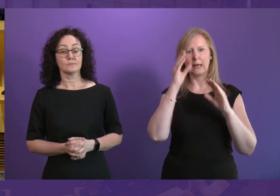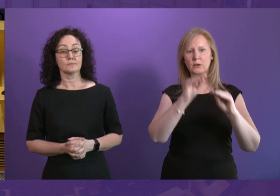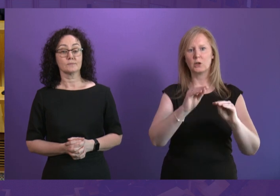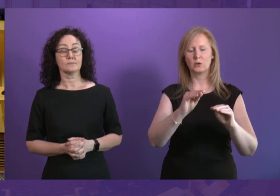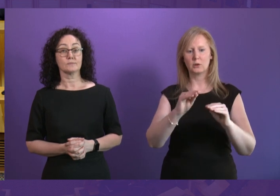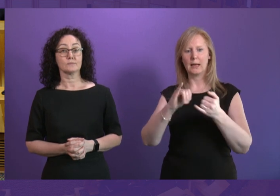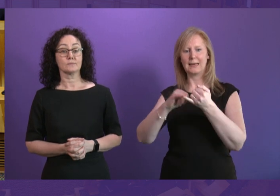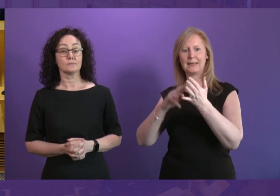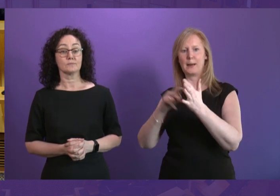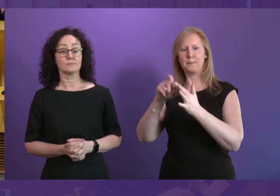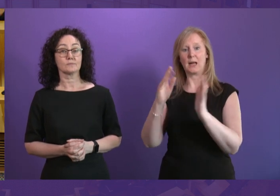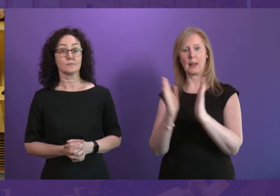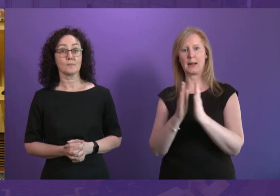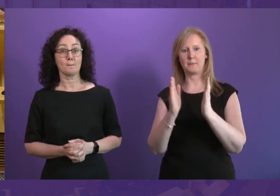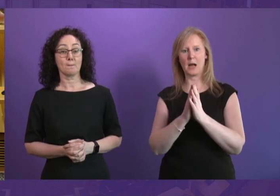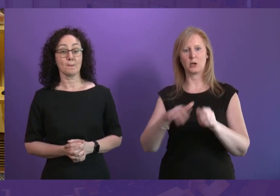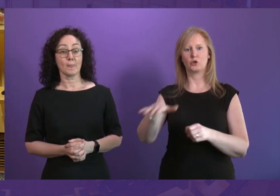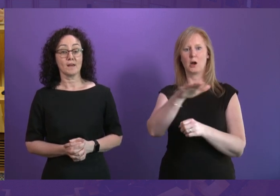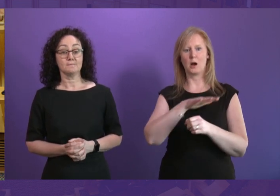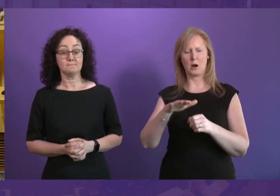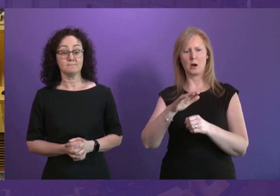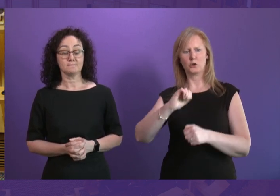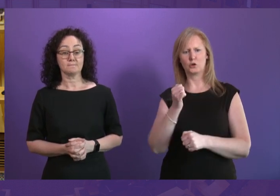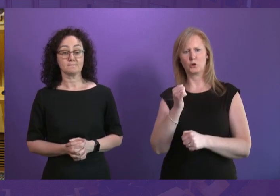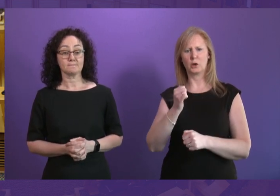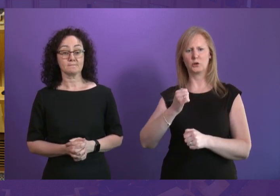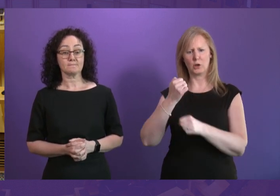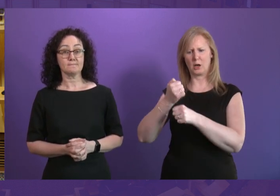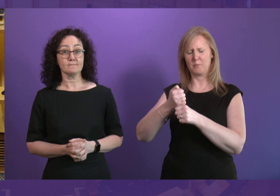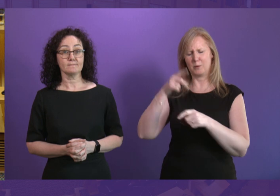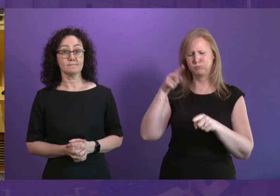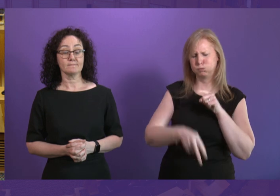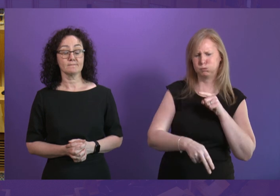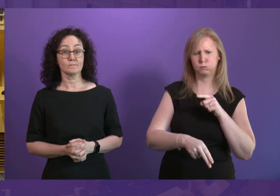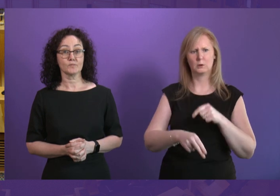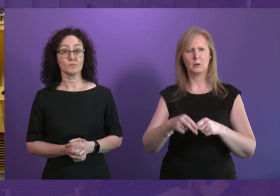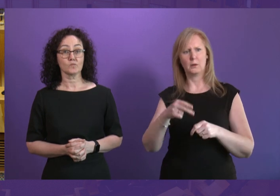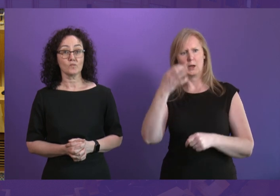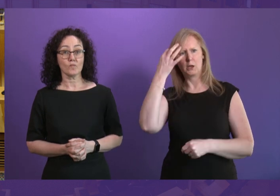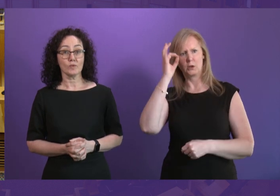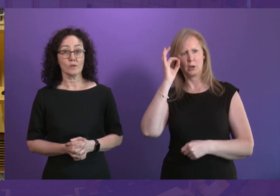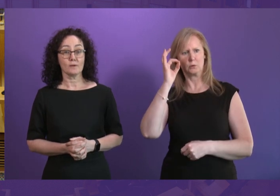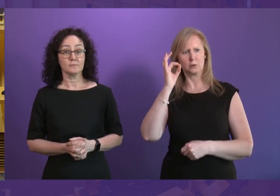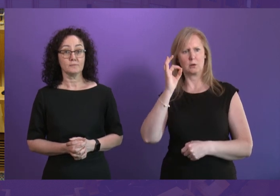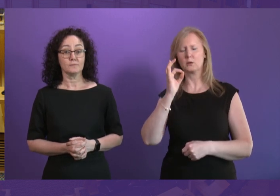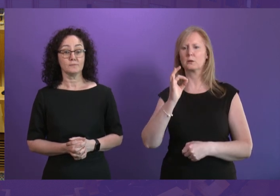the Scottish Government cuts were so deep that council officers proposed closing Coalsnaughton